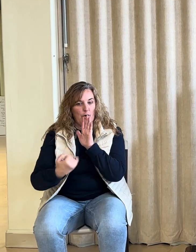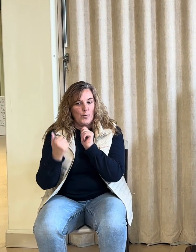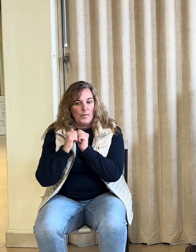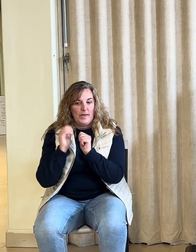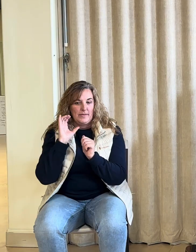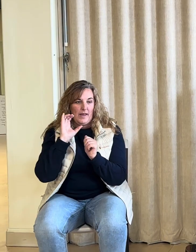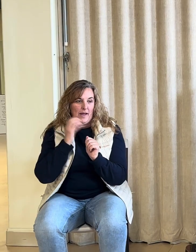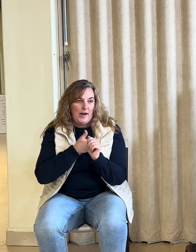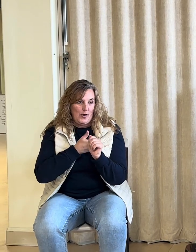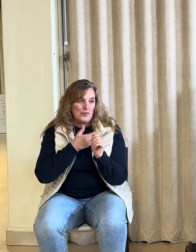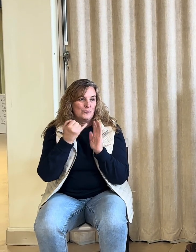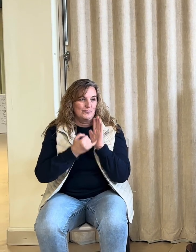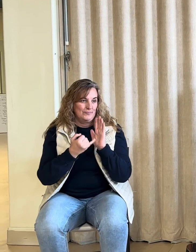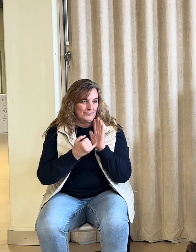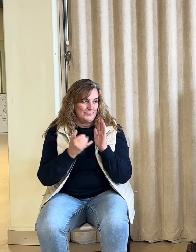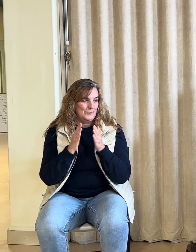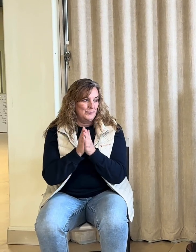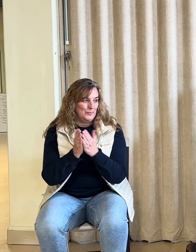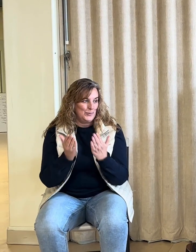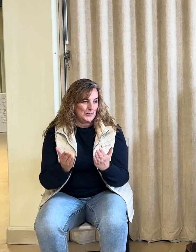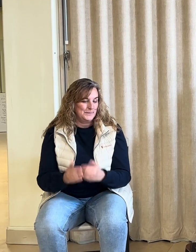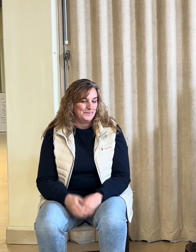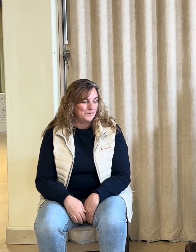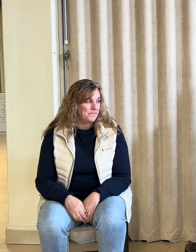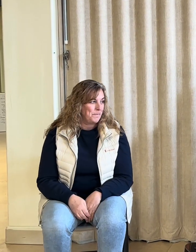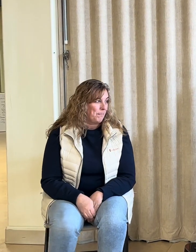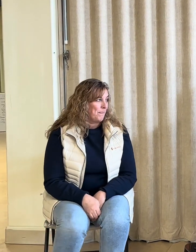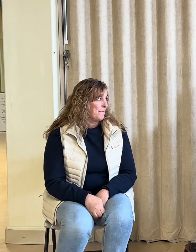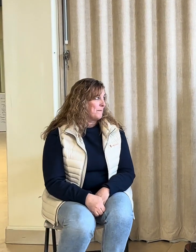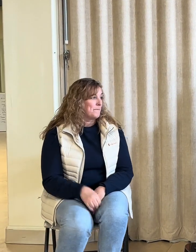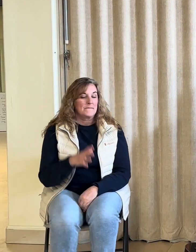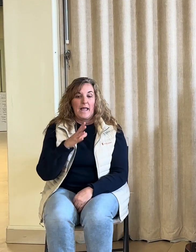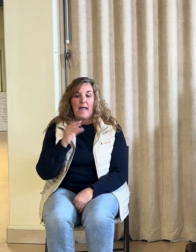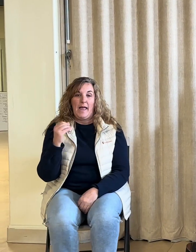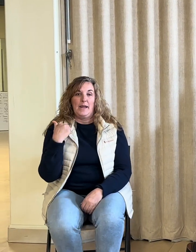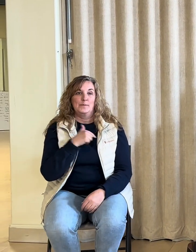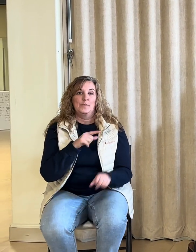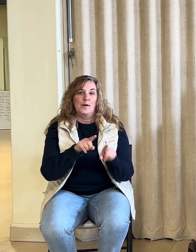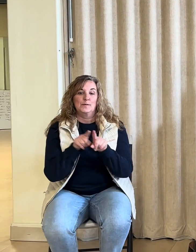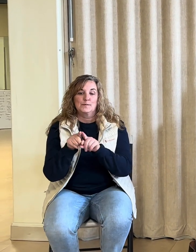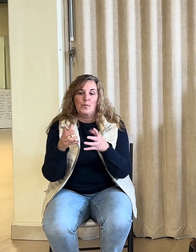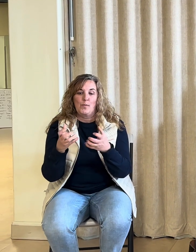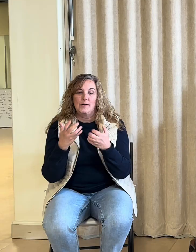as well, that's based on the books that we're reading today. And we also want to thank the